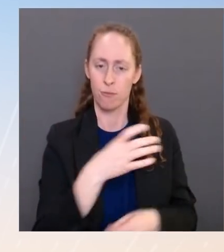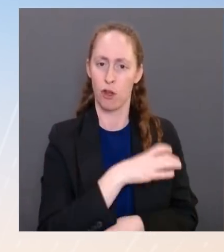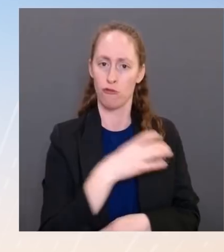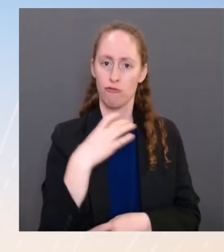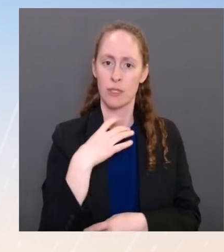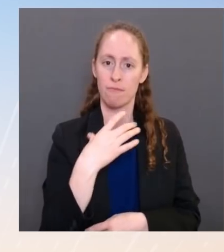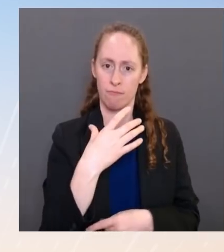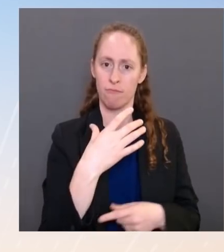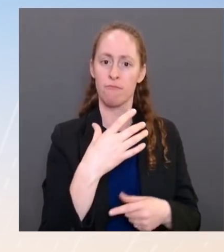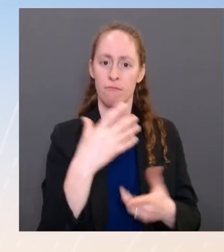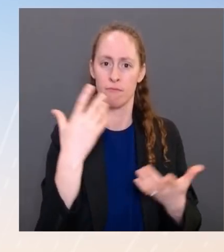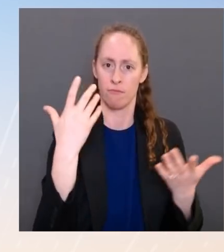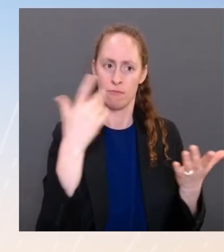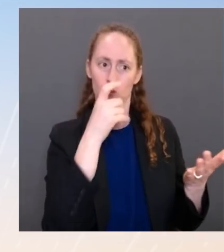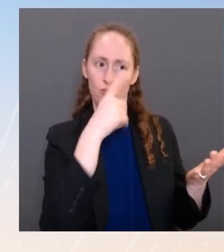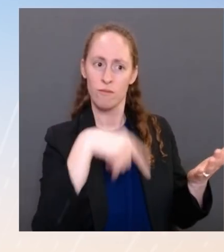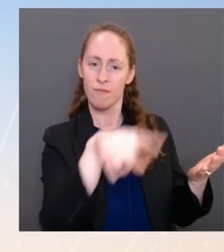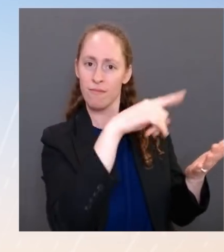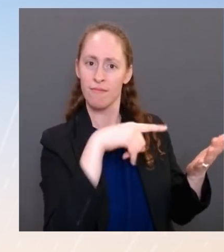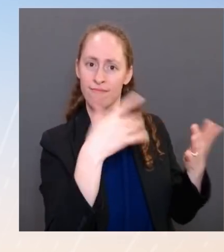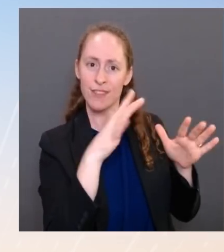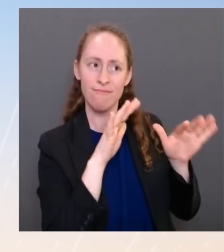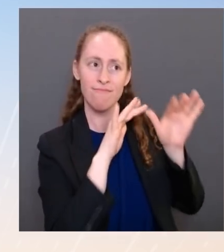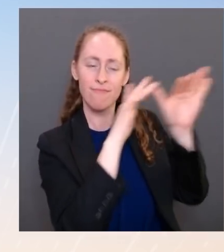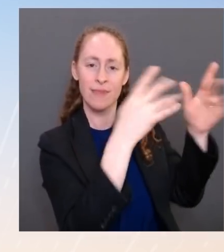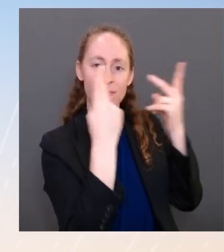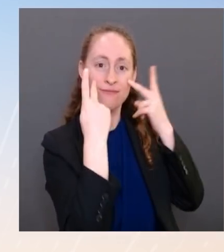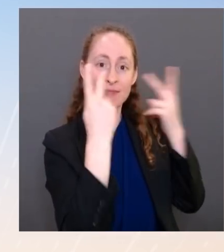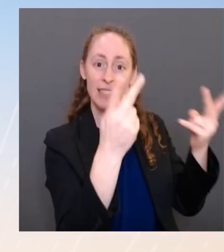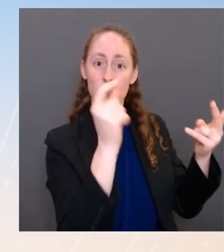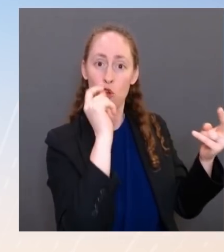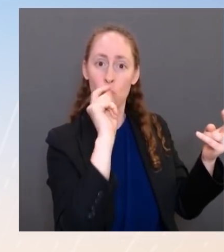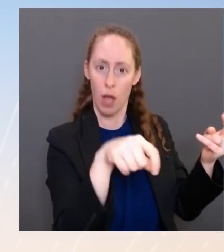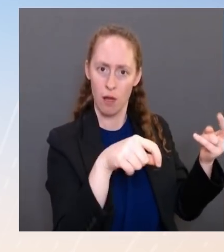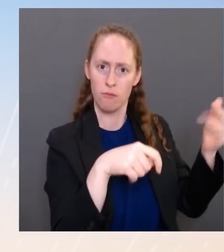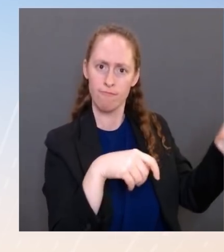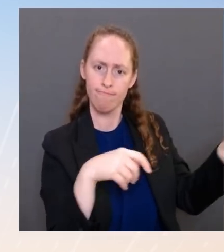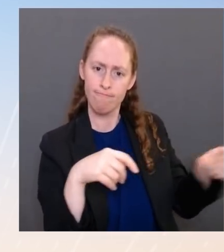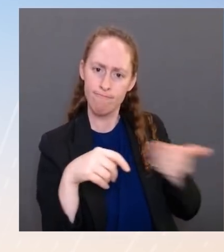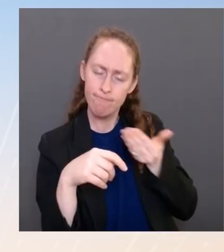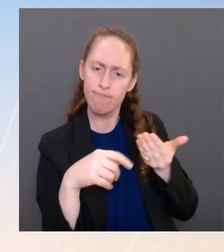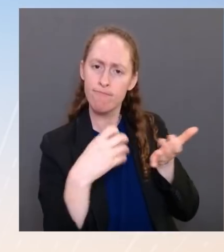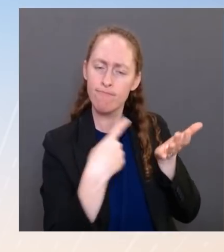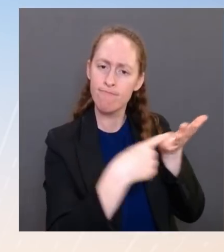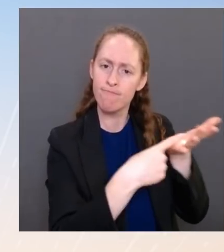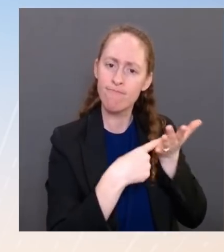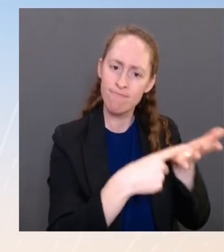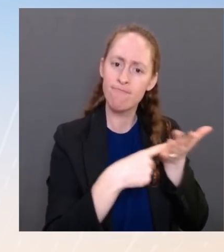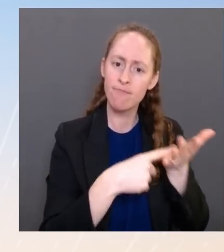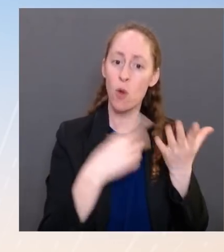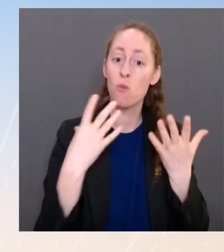The President previously spoke to Speaker Pelosi about the delegation's trip by phone. As we said earlier this month, he wanted to hear